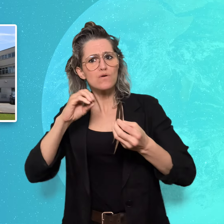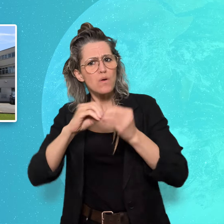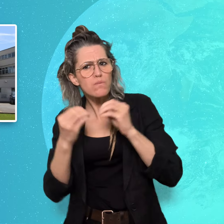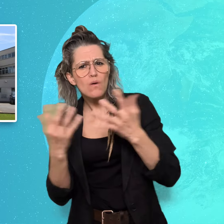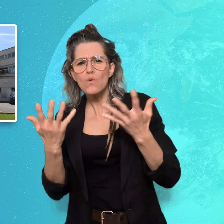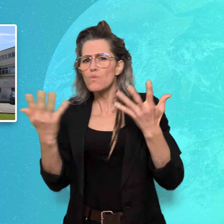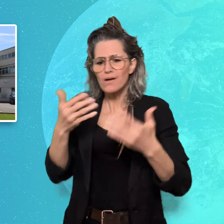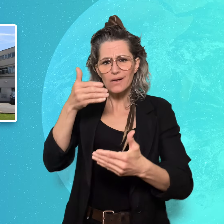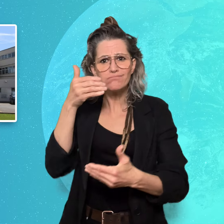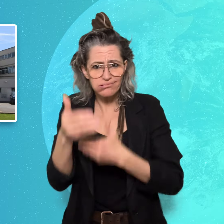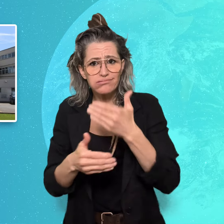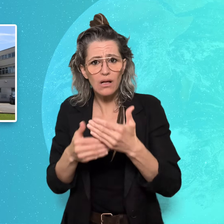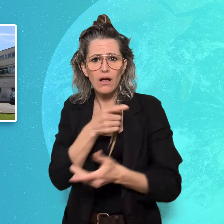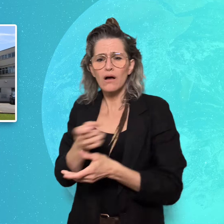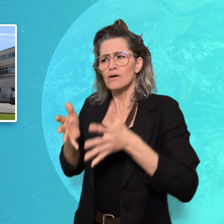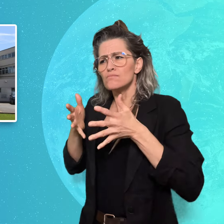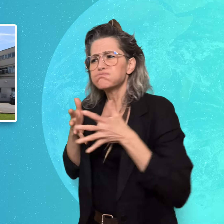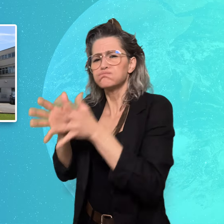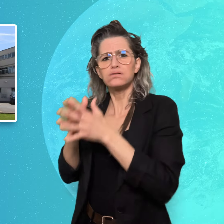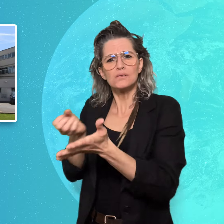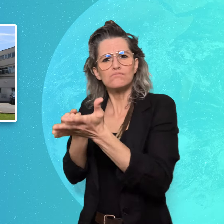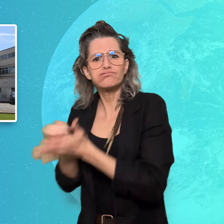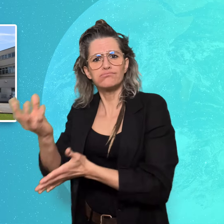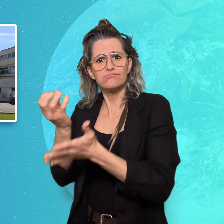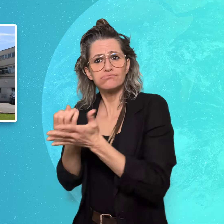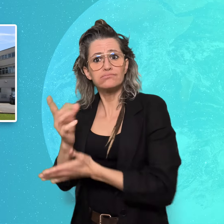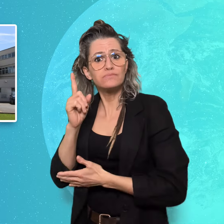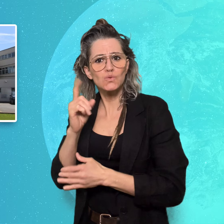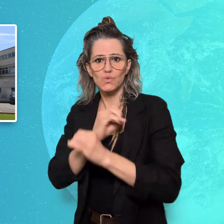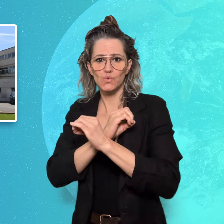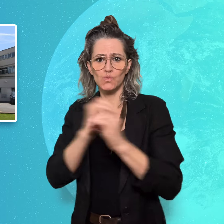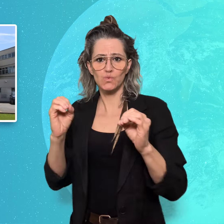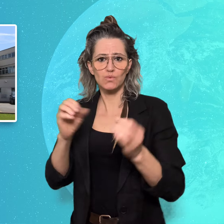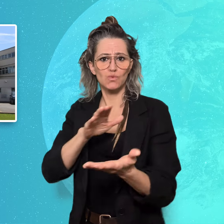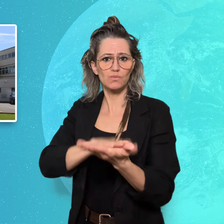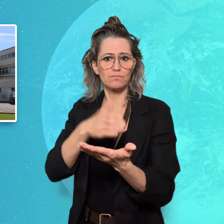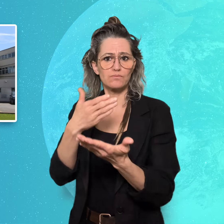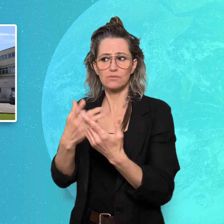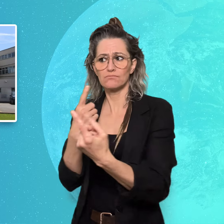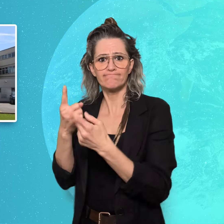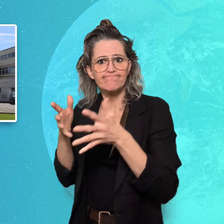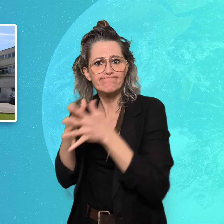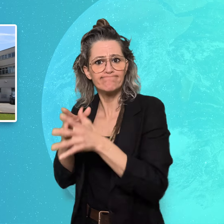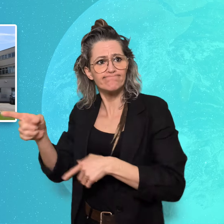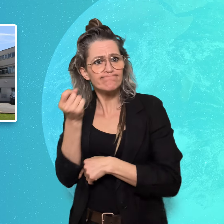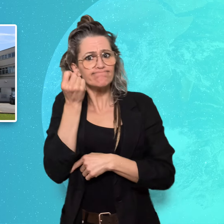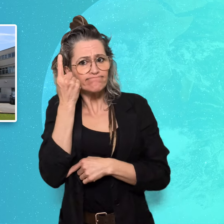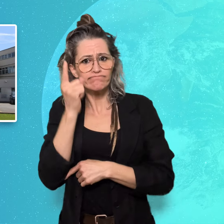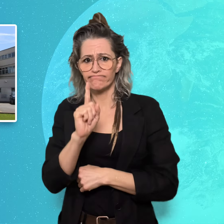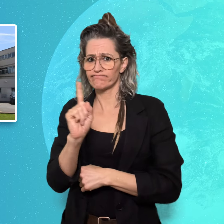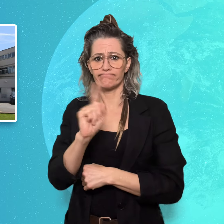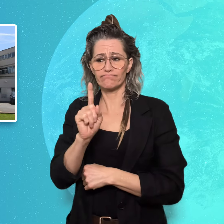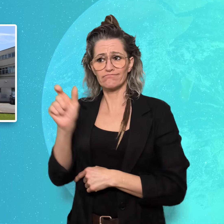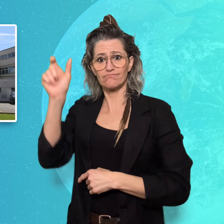was communicated to him without an interpreter. He felt pressured